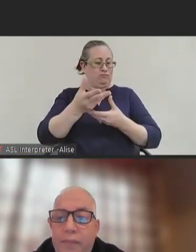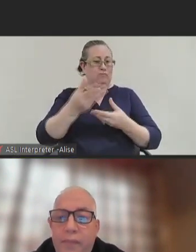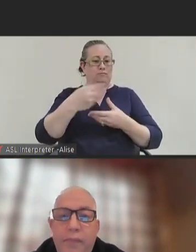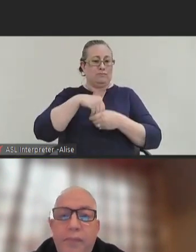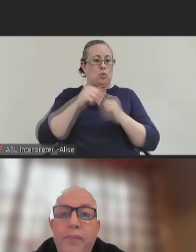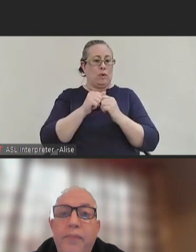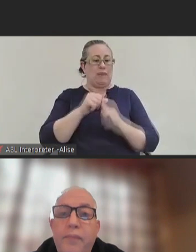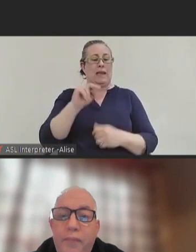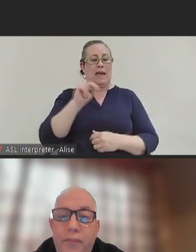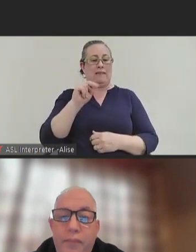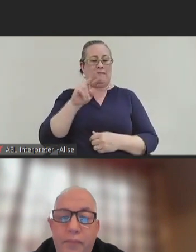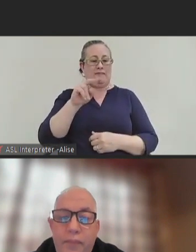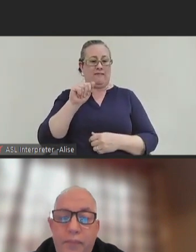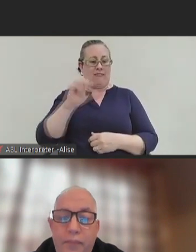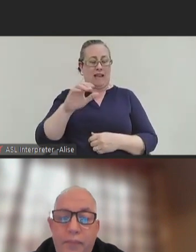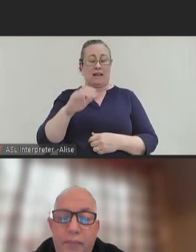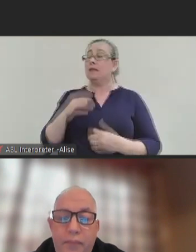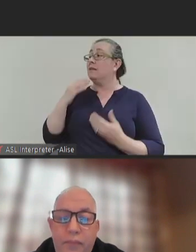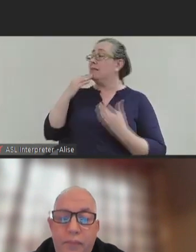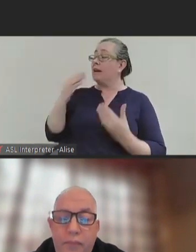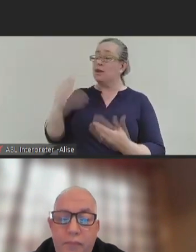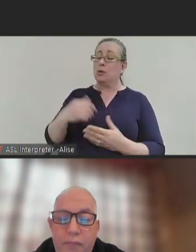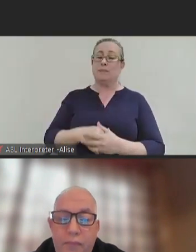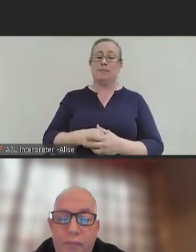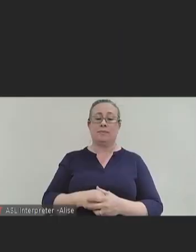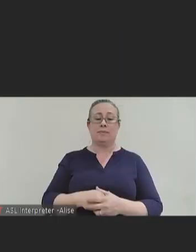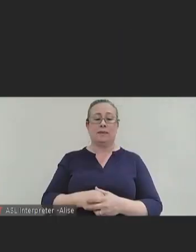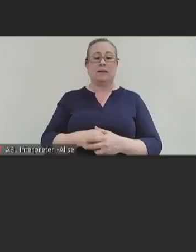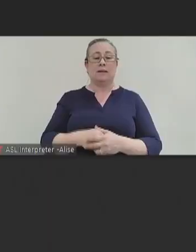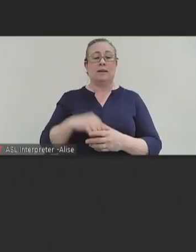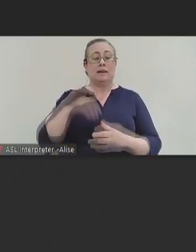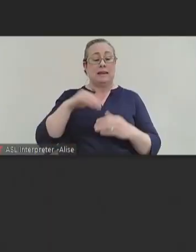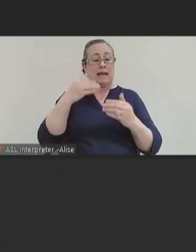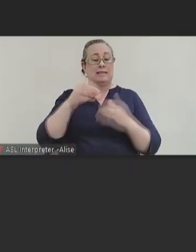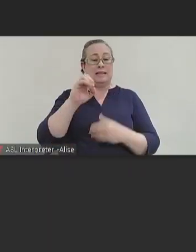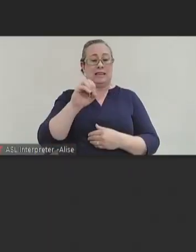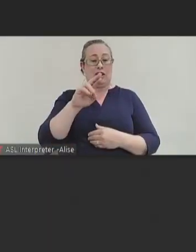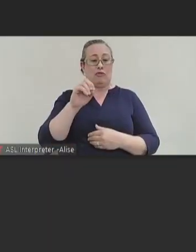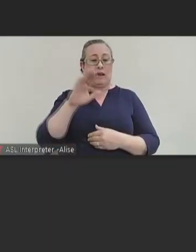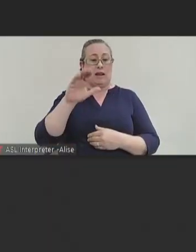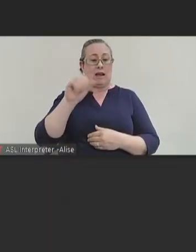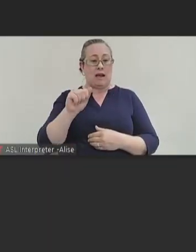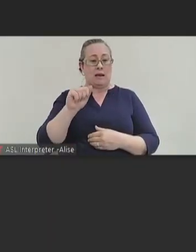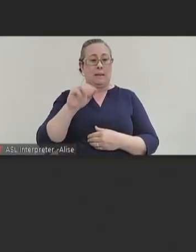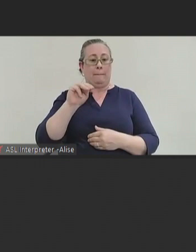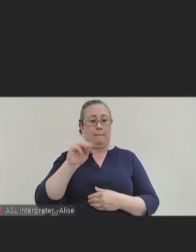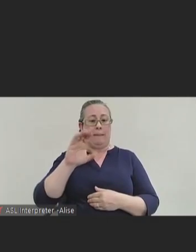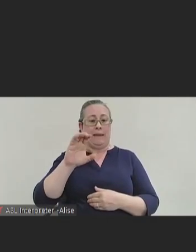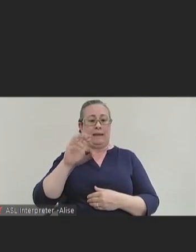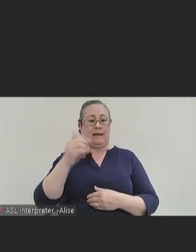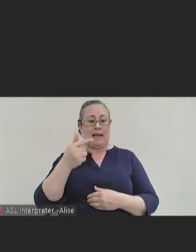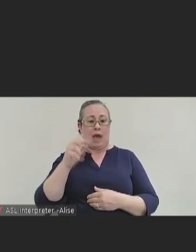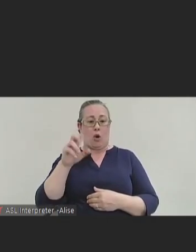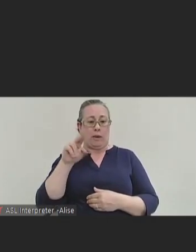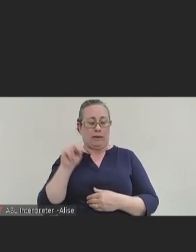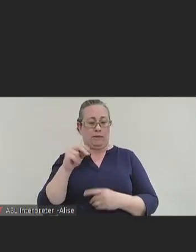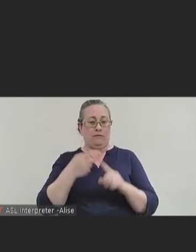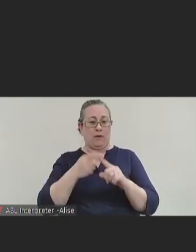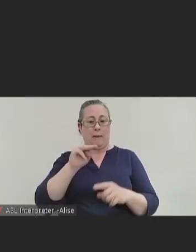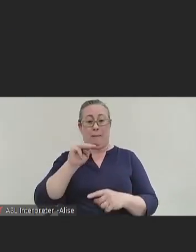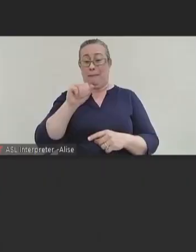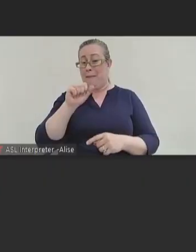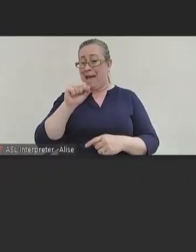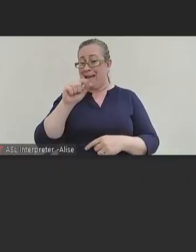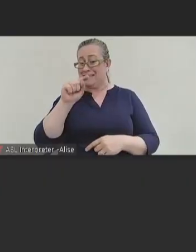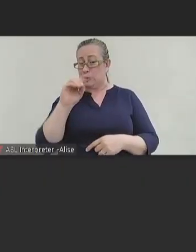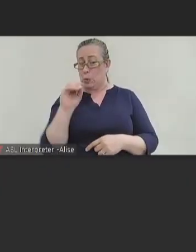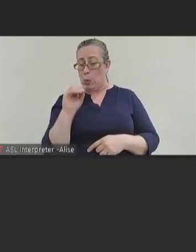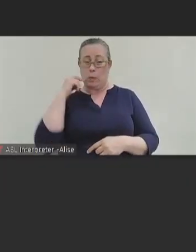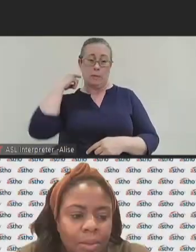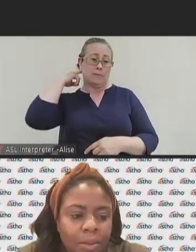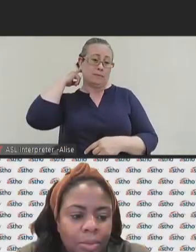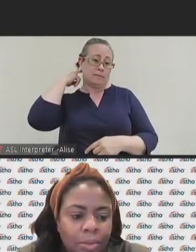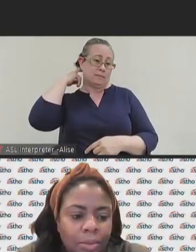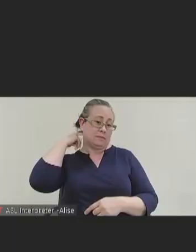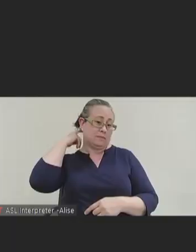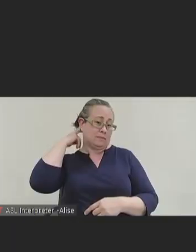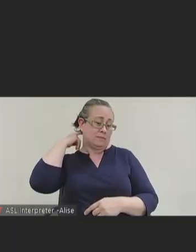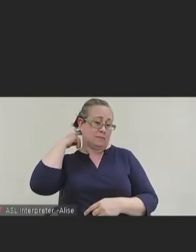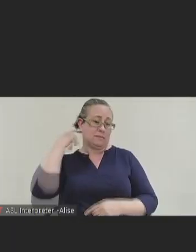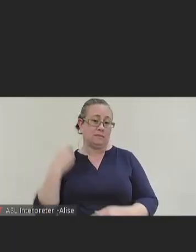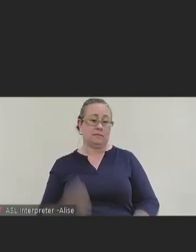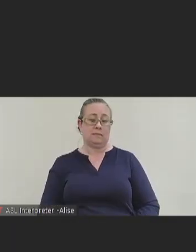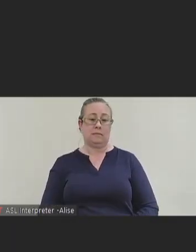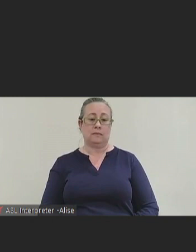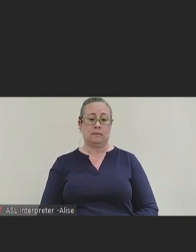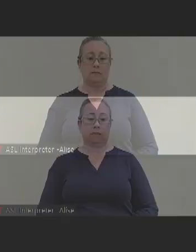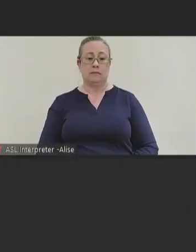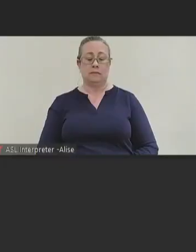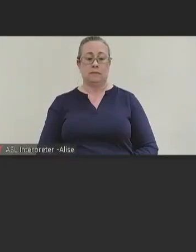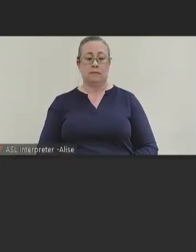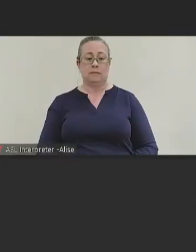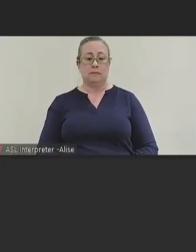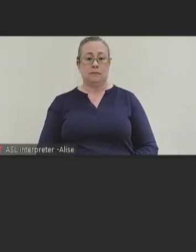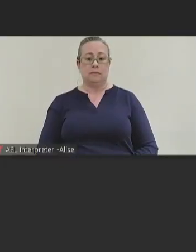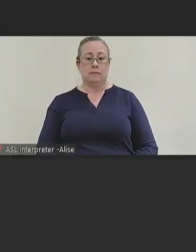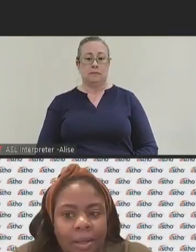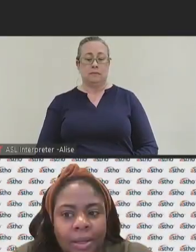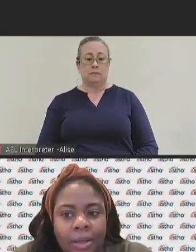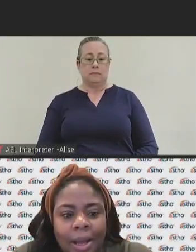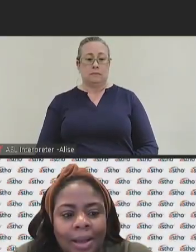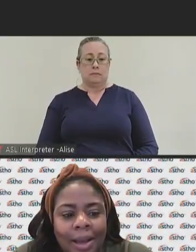Robert Hopkins: Thank you, Mitch. Next is Erica McGowan from ASTHO.